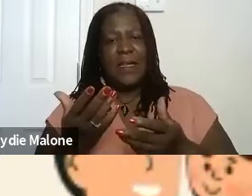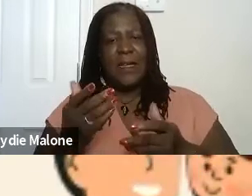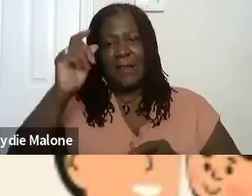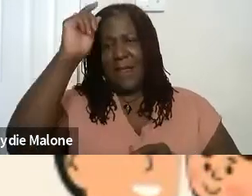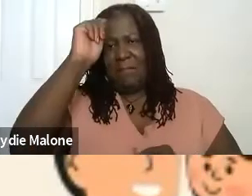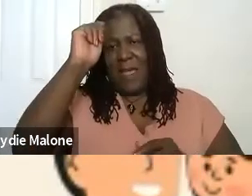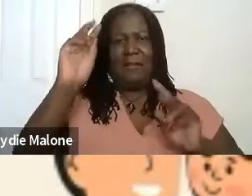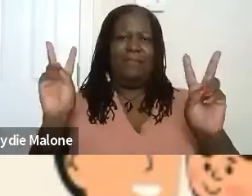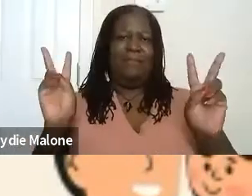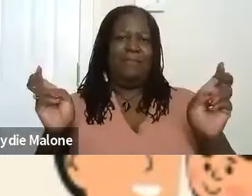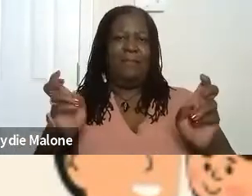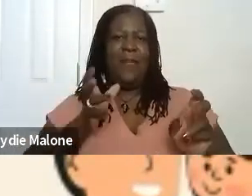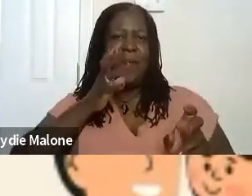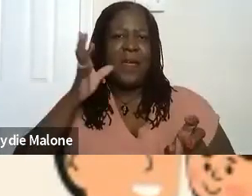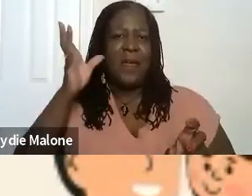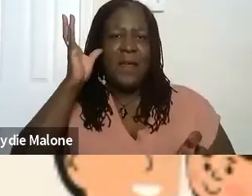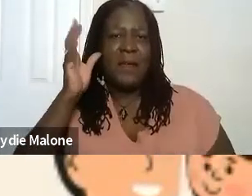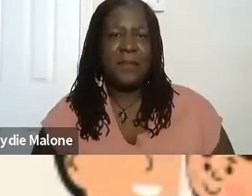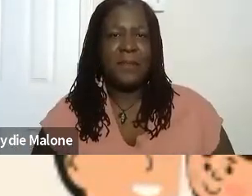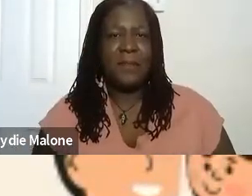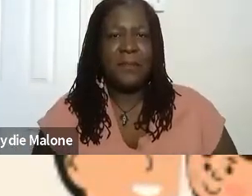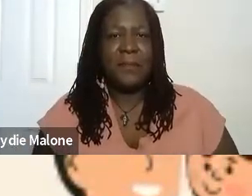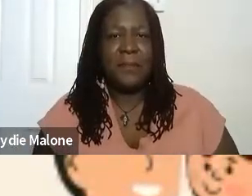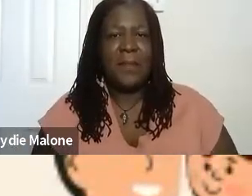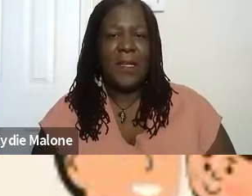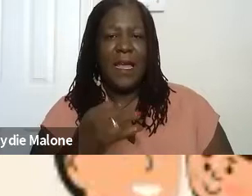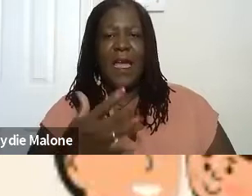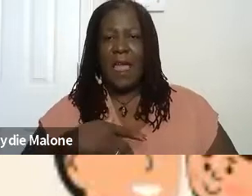it was up to me to be the good role model. Personally, I mean, the first thought that